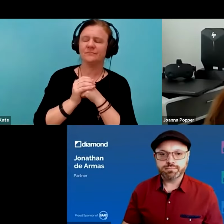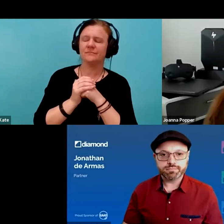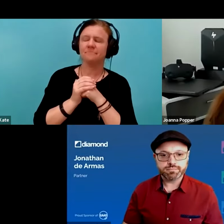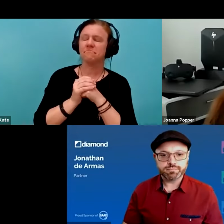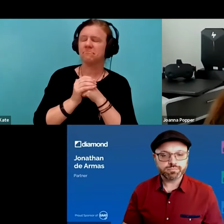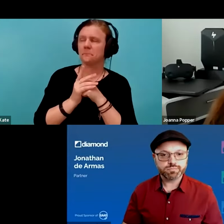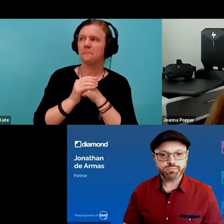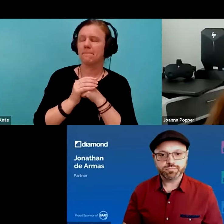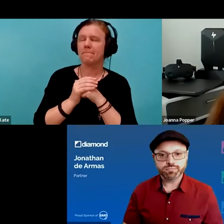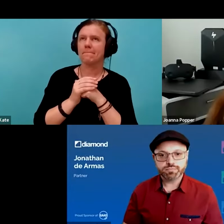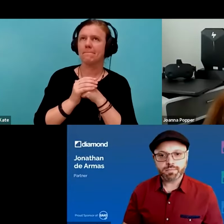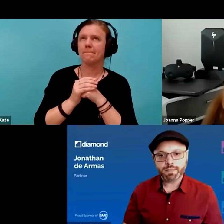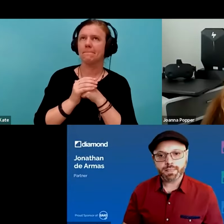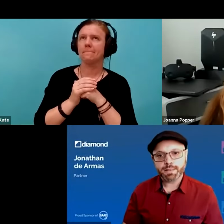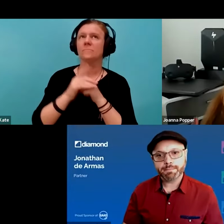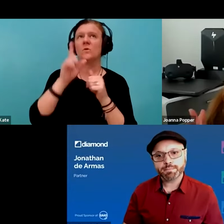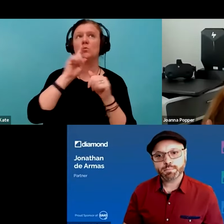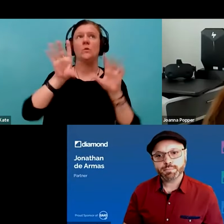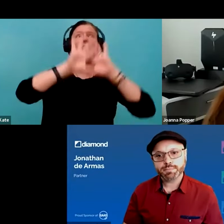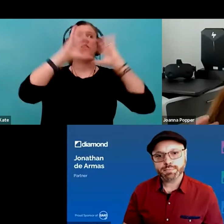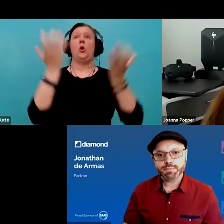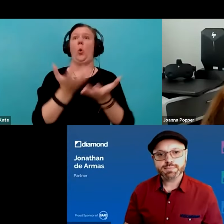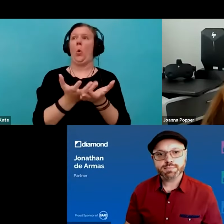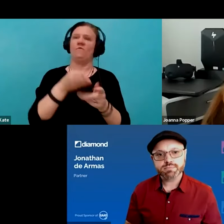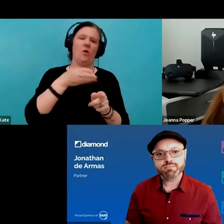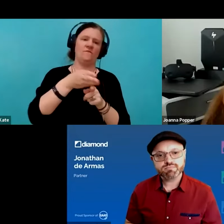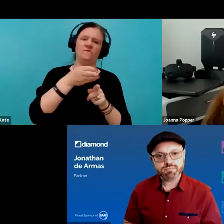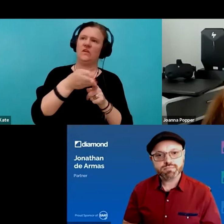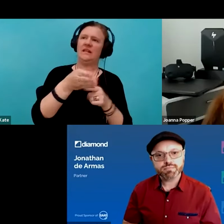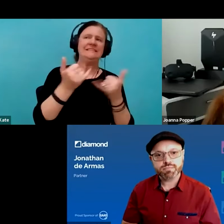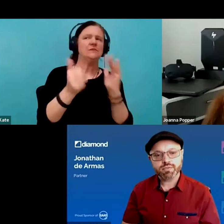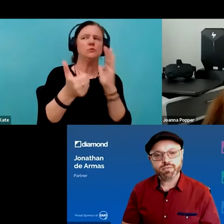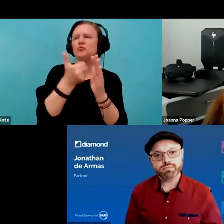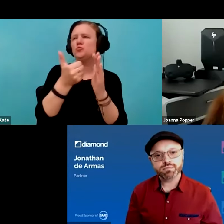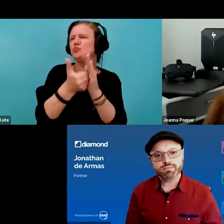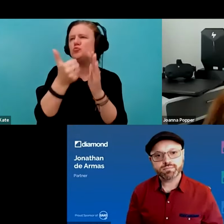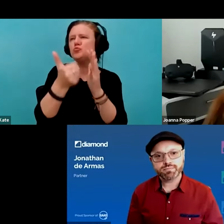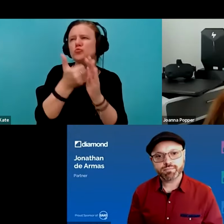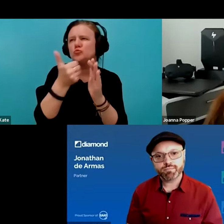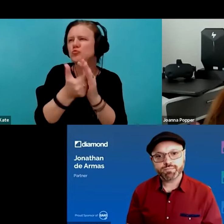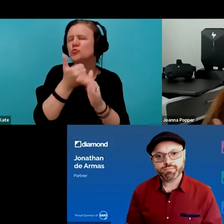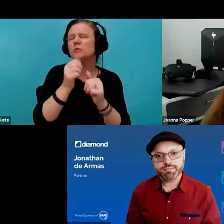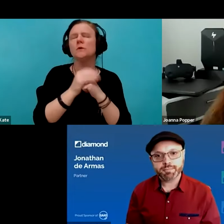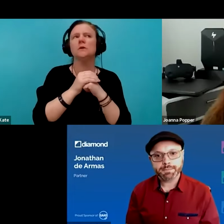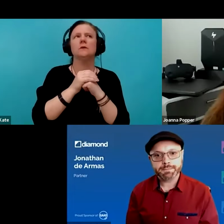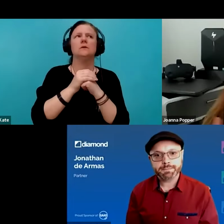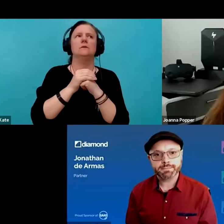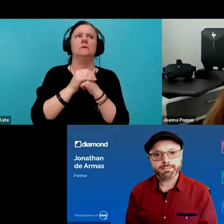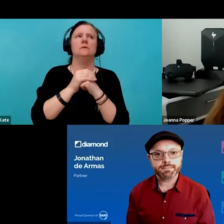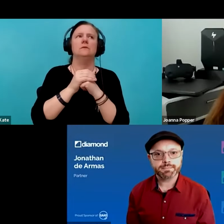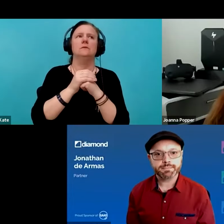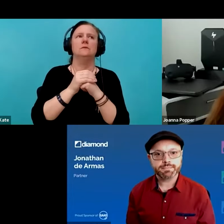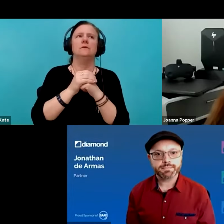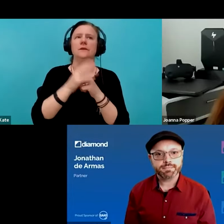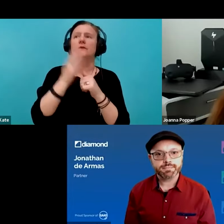the overall field is still nascent and still new In terms of becoming more mass, mass produced, you know, there's certainly